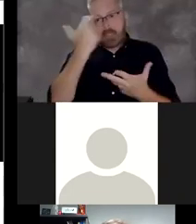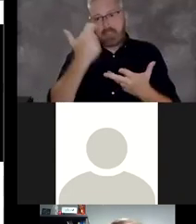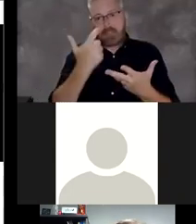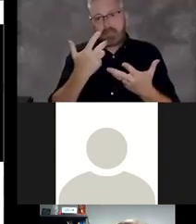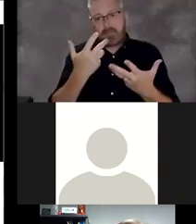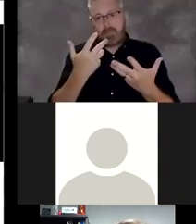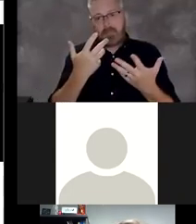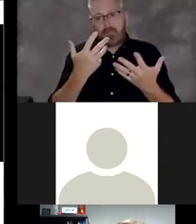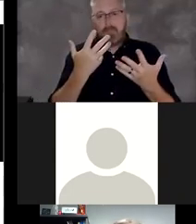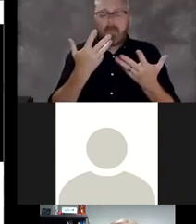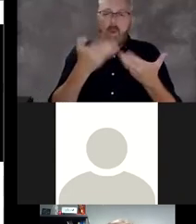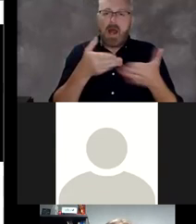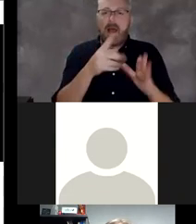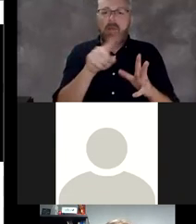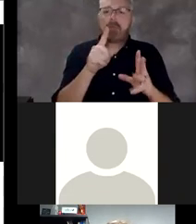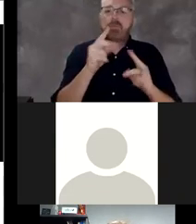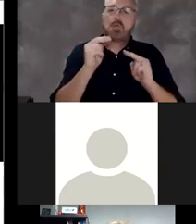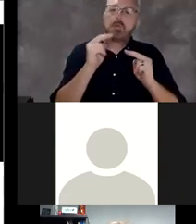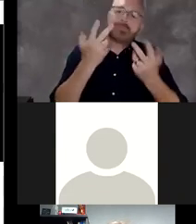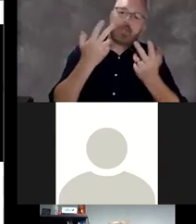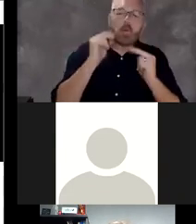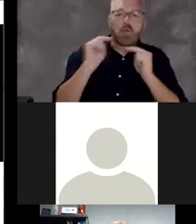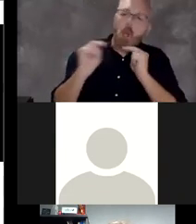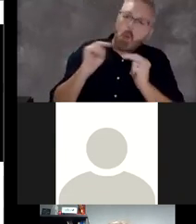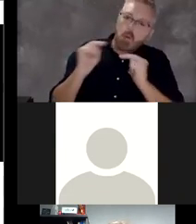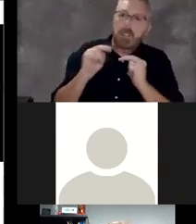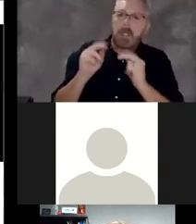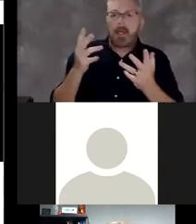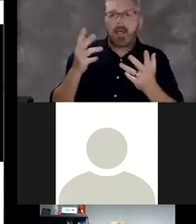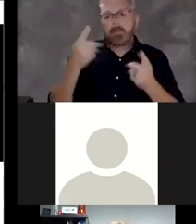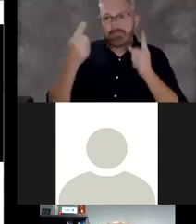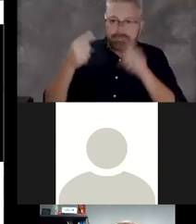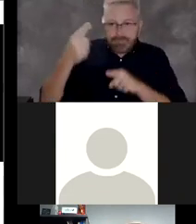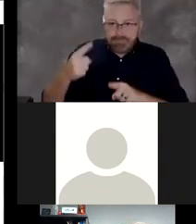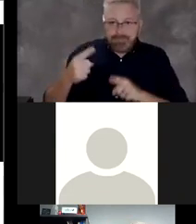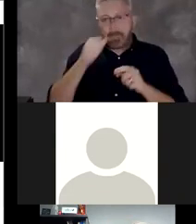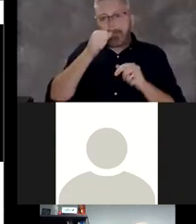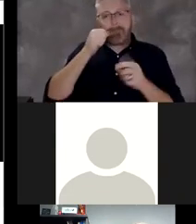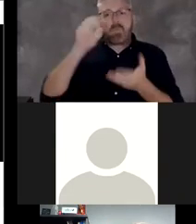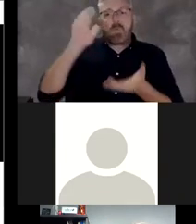A PLEA AGREEMENT OR, YOU KNOW, THEY ARE HOPING THAT THERE'S